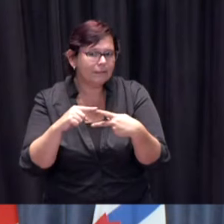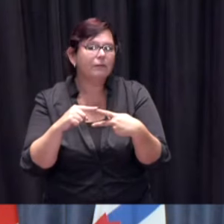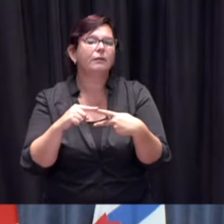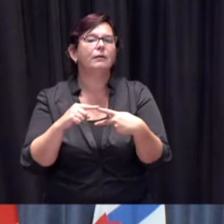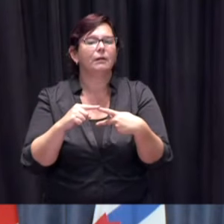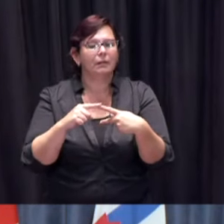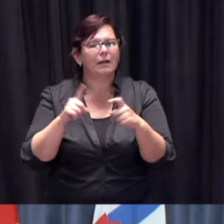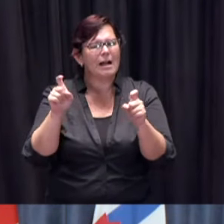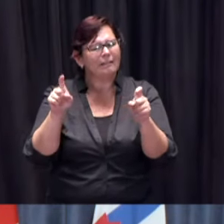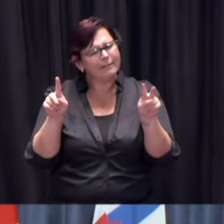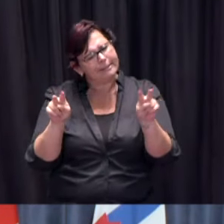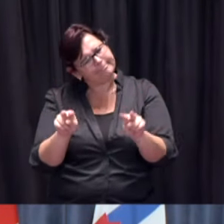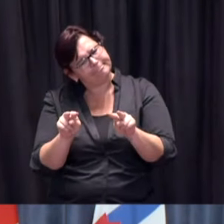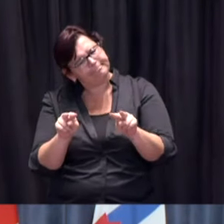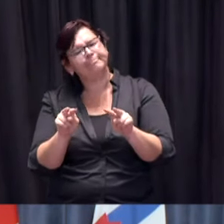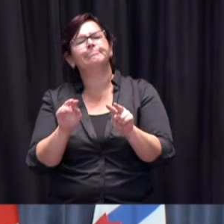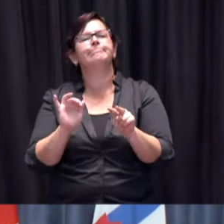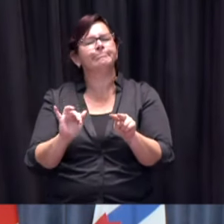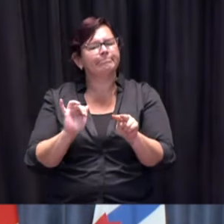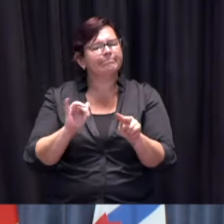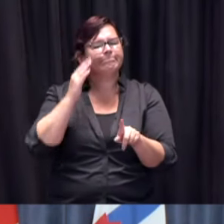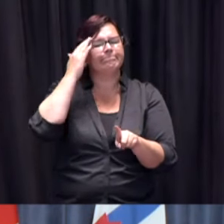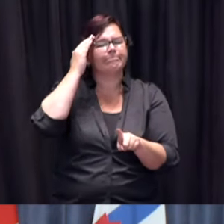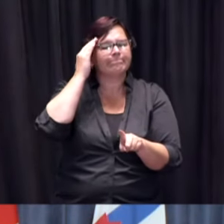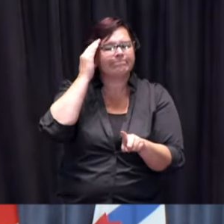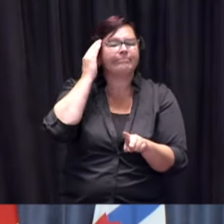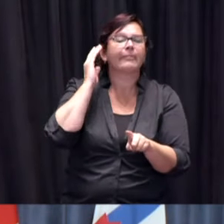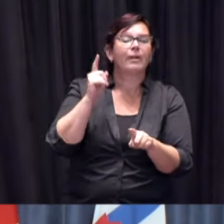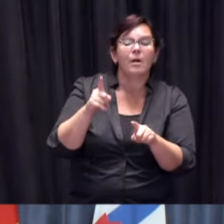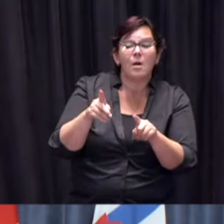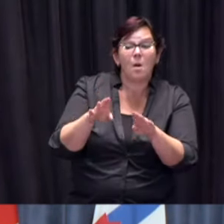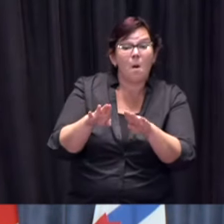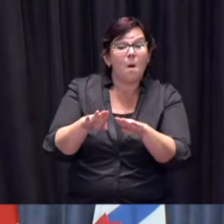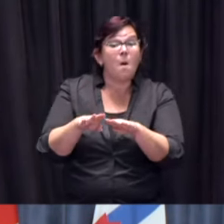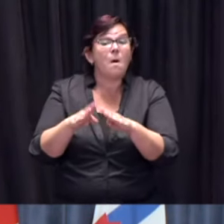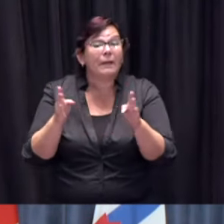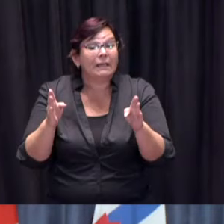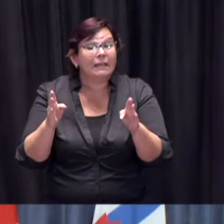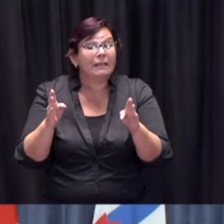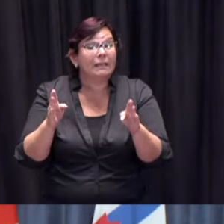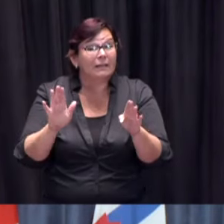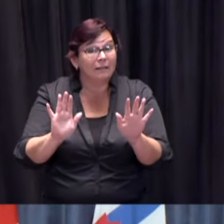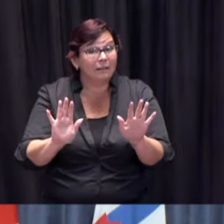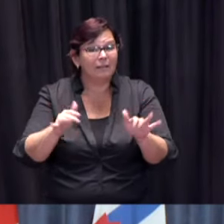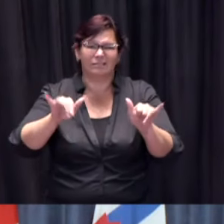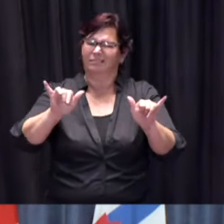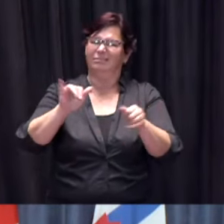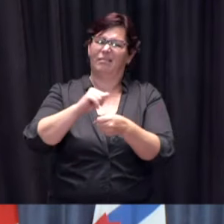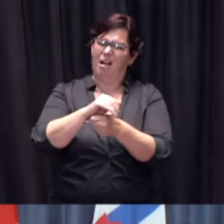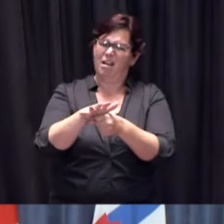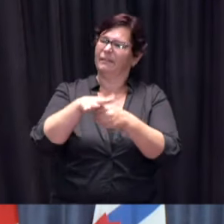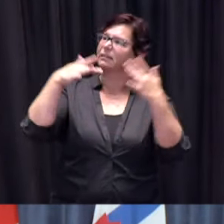part of reopening this COVID-19 is still circulating and so we as part of reopening we have to mitigate